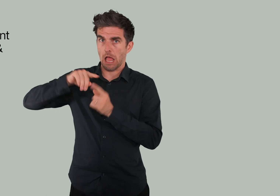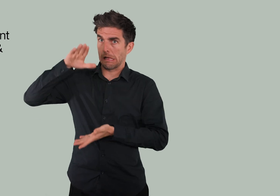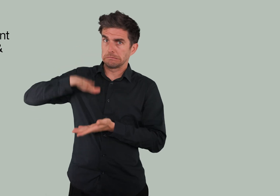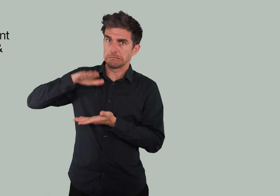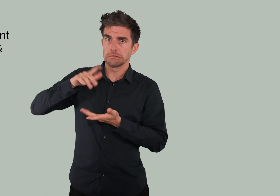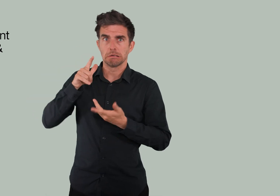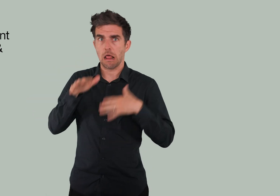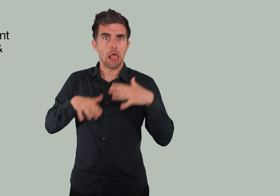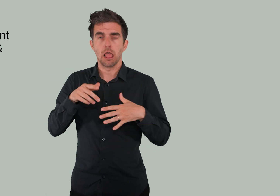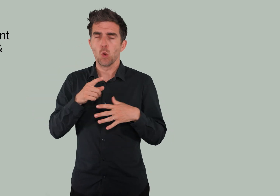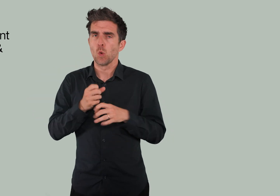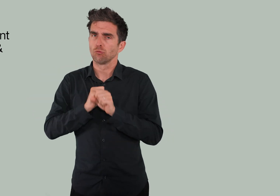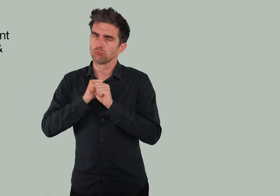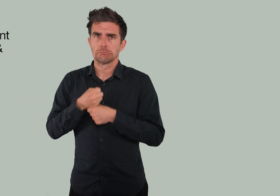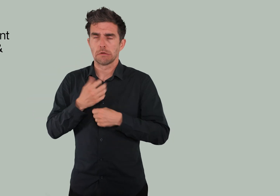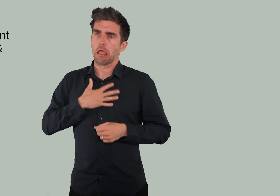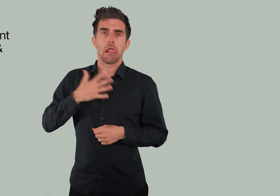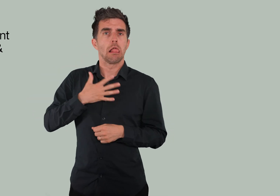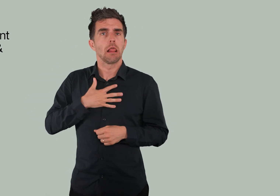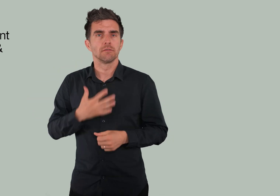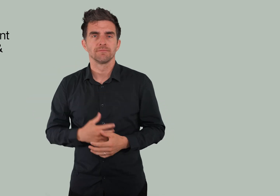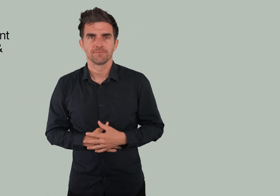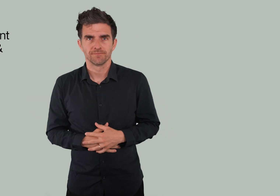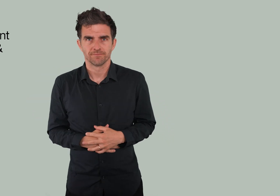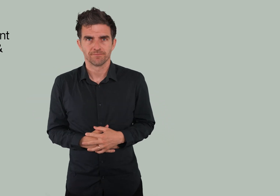reduce their PIP entitlement, which can cause significant distress.